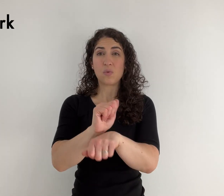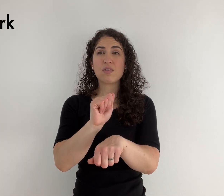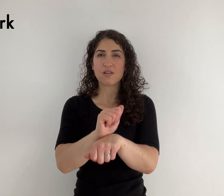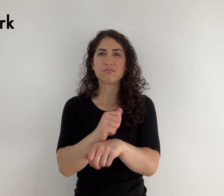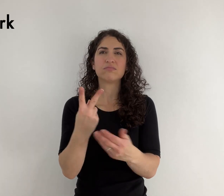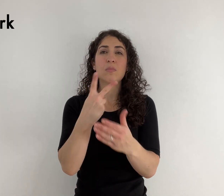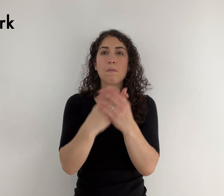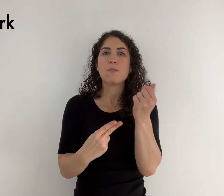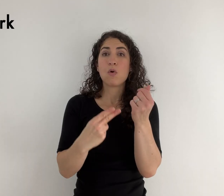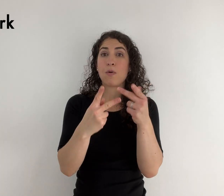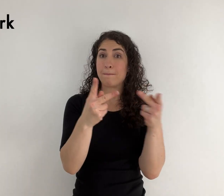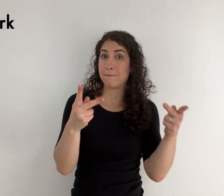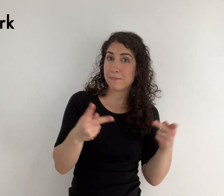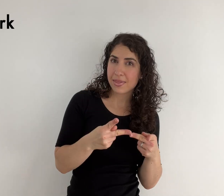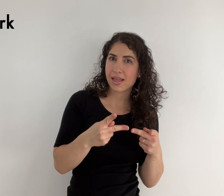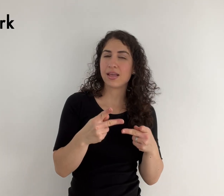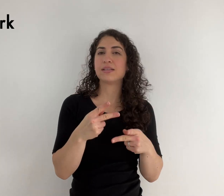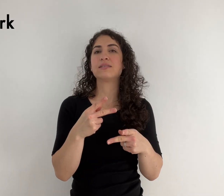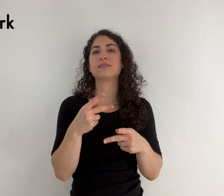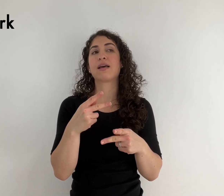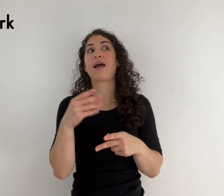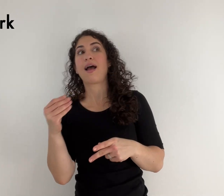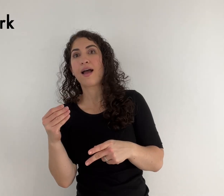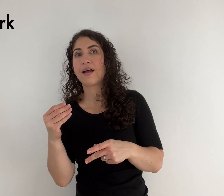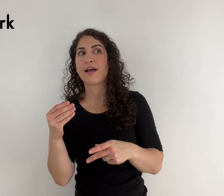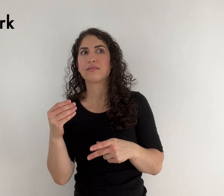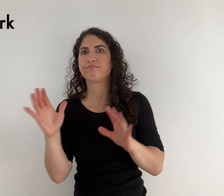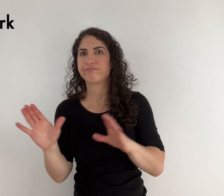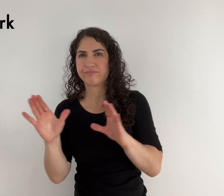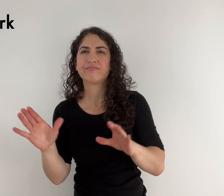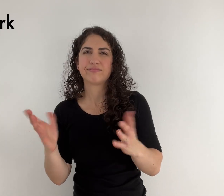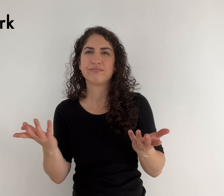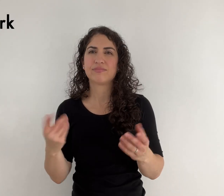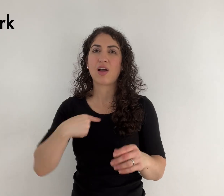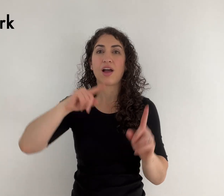WORK can mean both the place and the action.